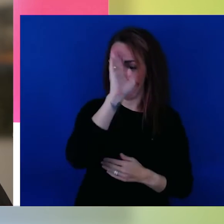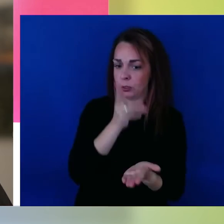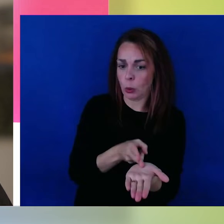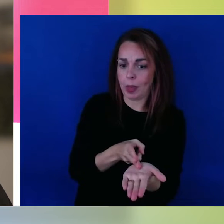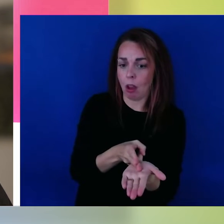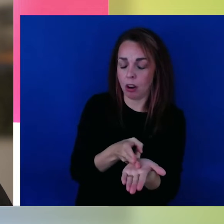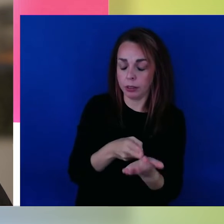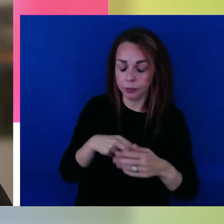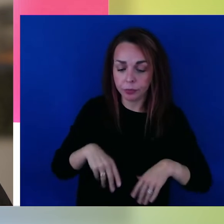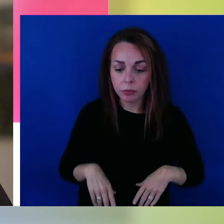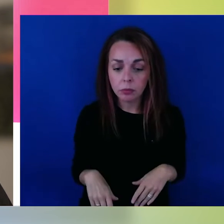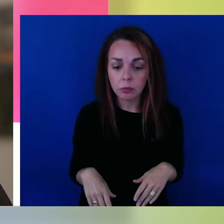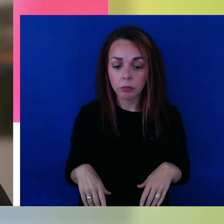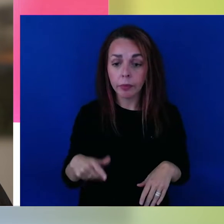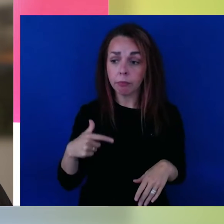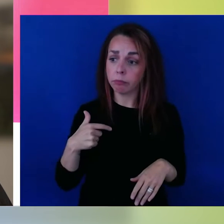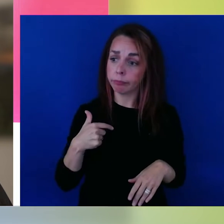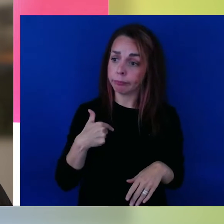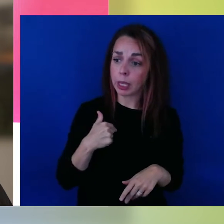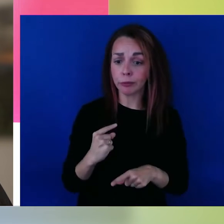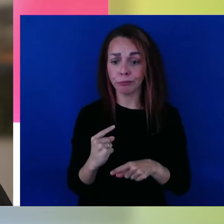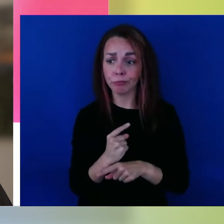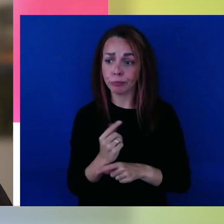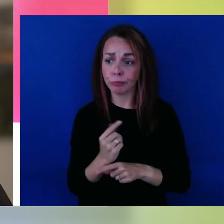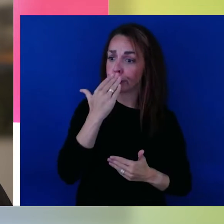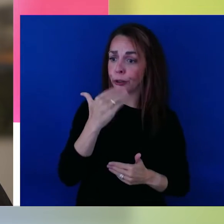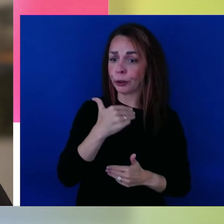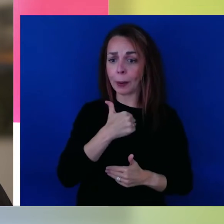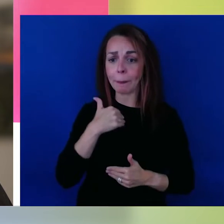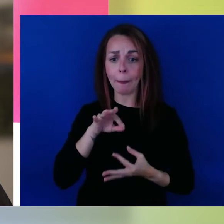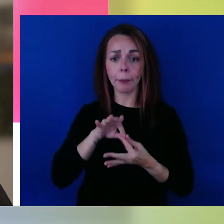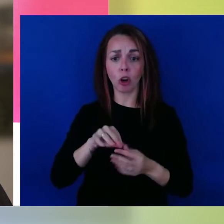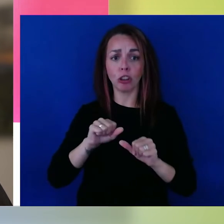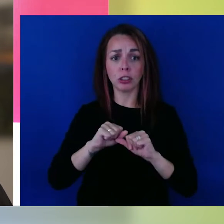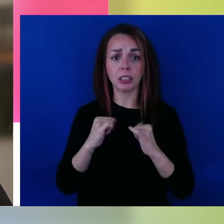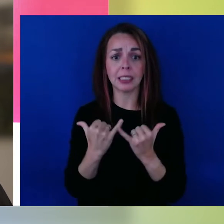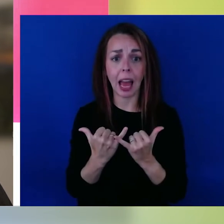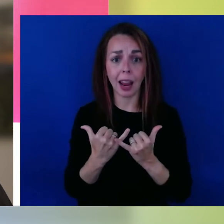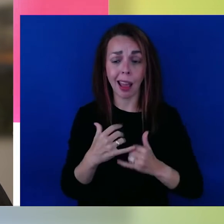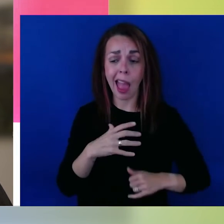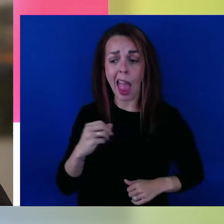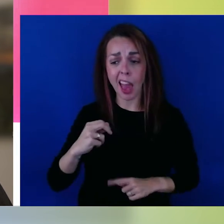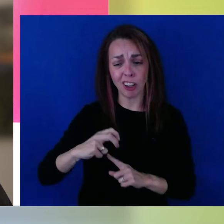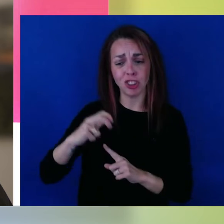instead of being a productive member of society and a pretty badass father,